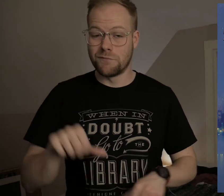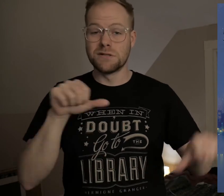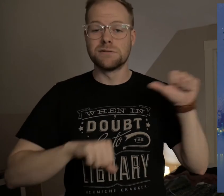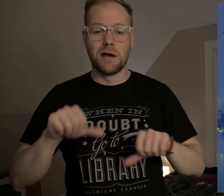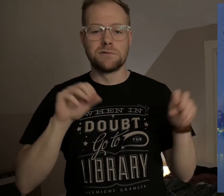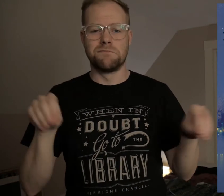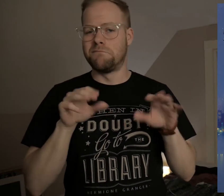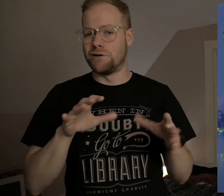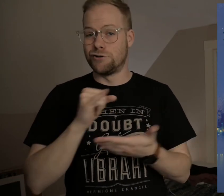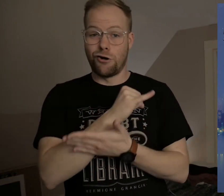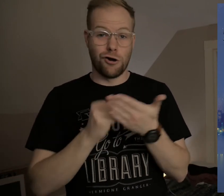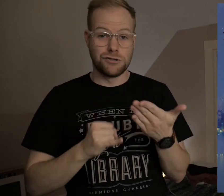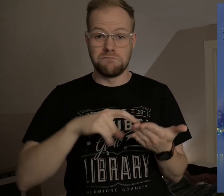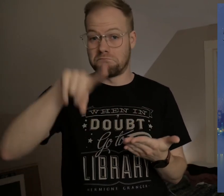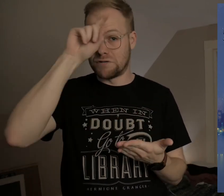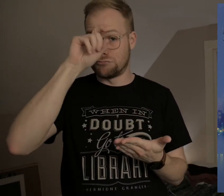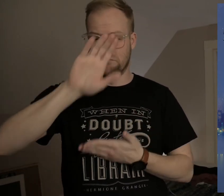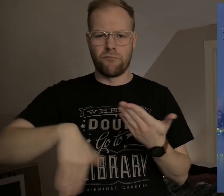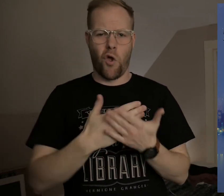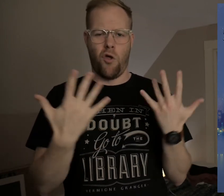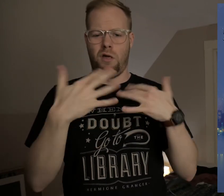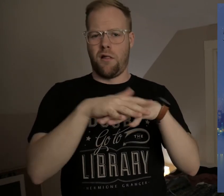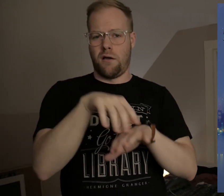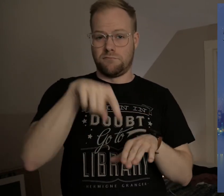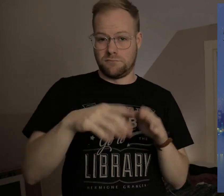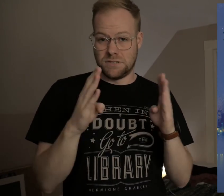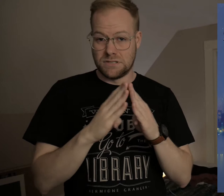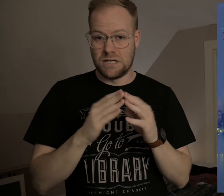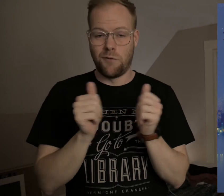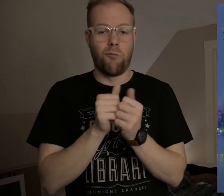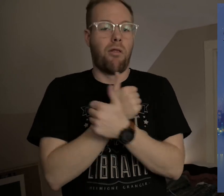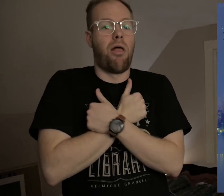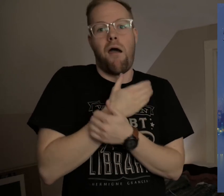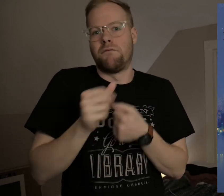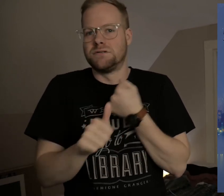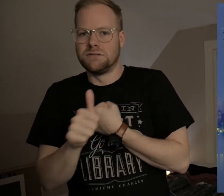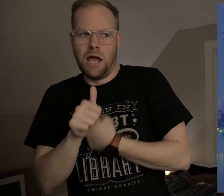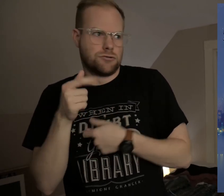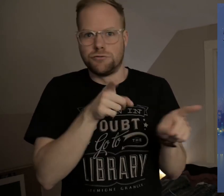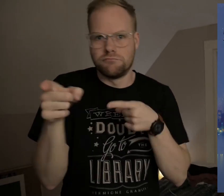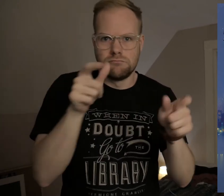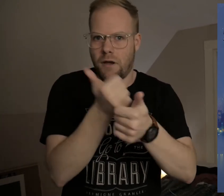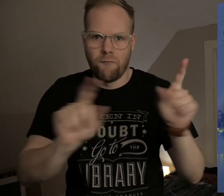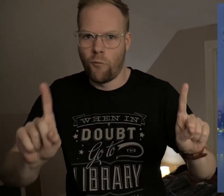Science, magic, art, mystery, they all intersect in this city with love and danger at every turn.